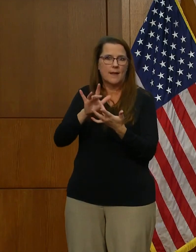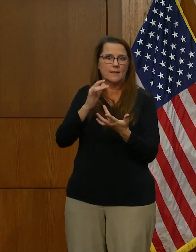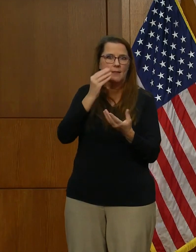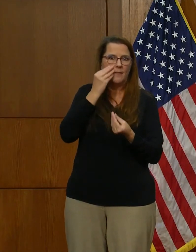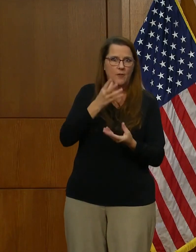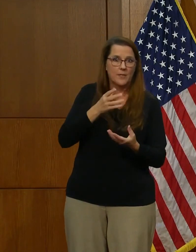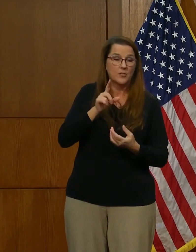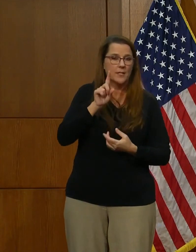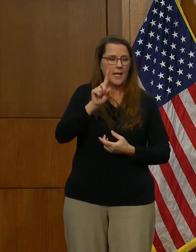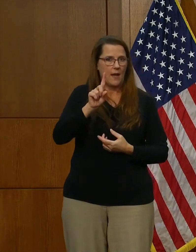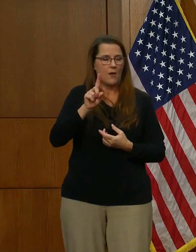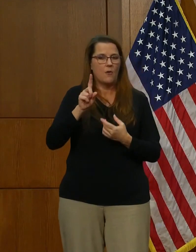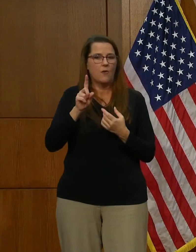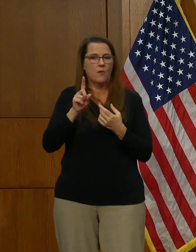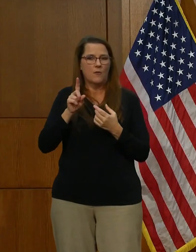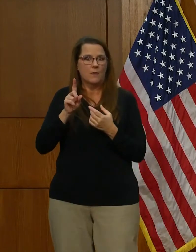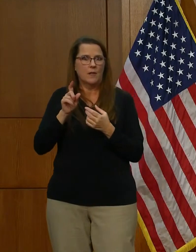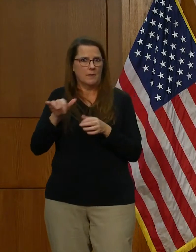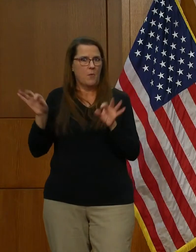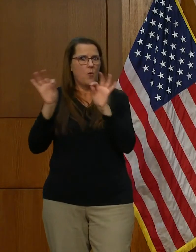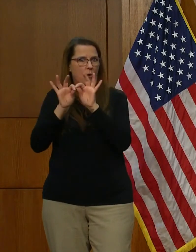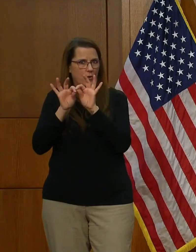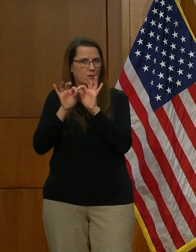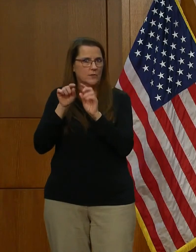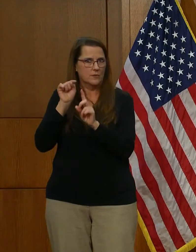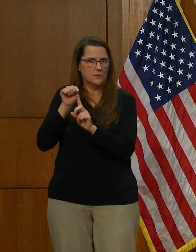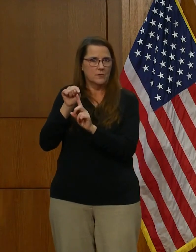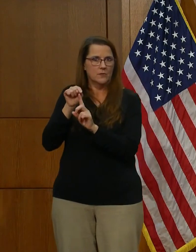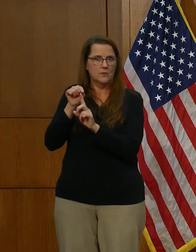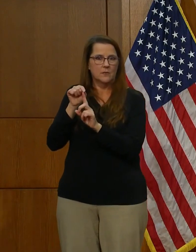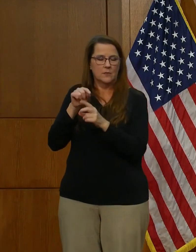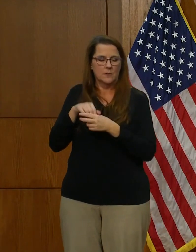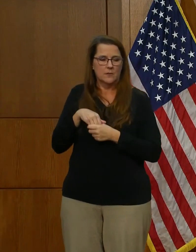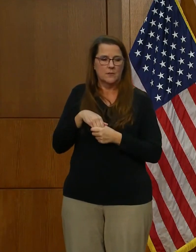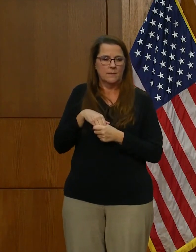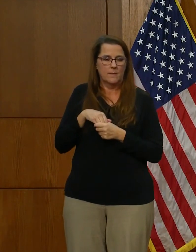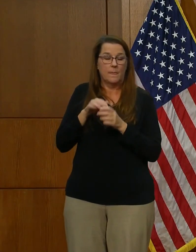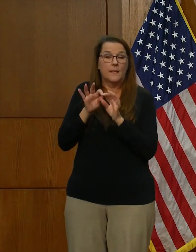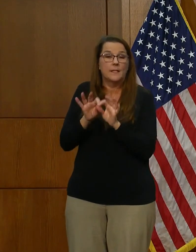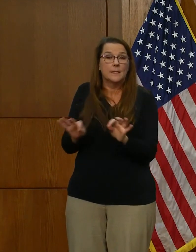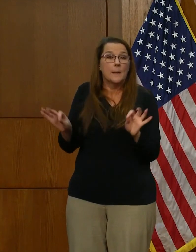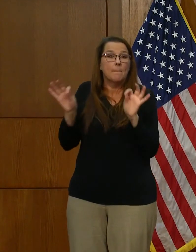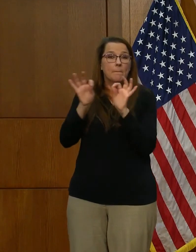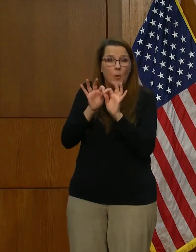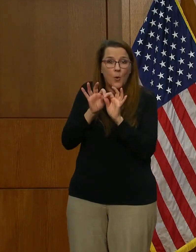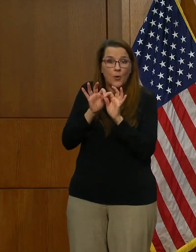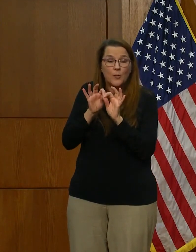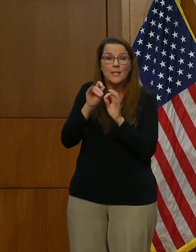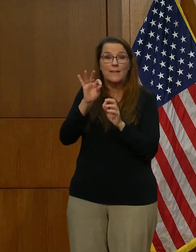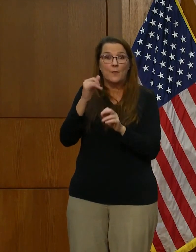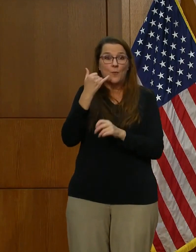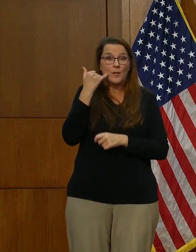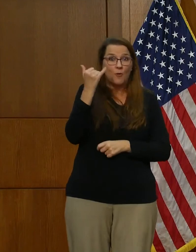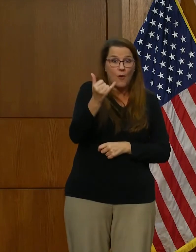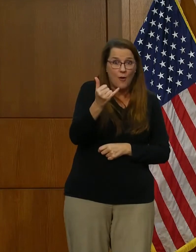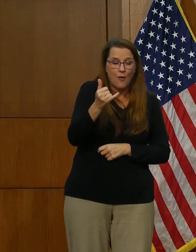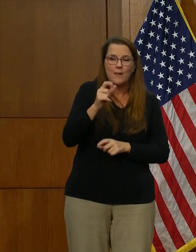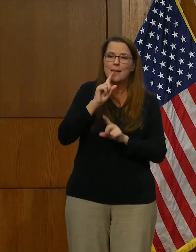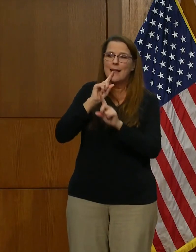THE CORRECT CONTACT INFORMATION NOW. WHAT I'M GETTING, I SAY IS VERY IMPORTANT. HUH? IT IS